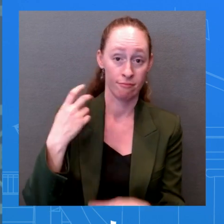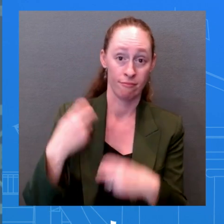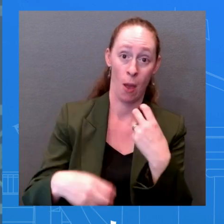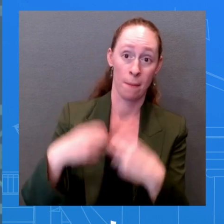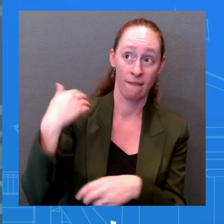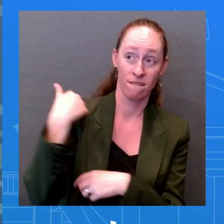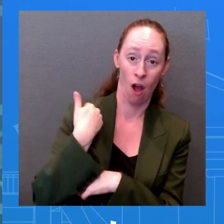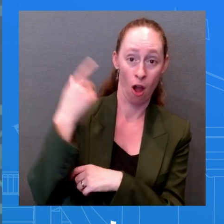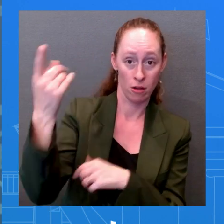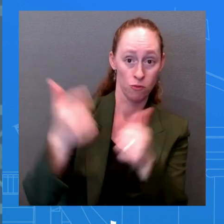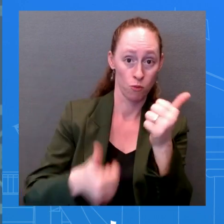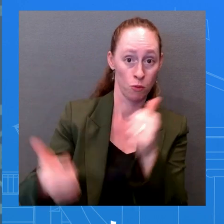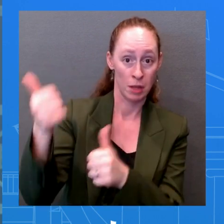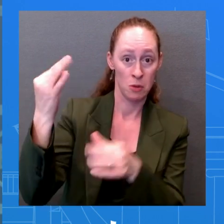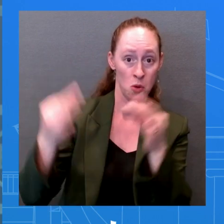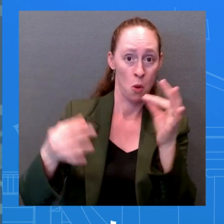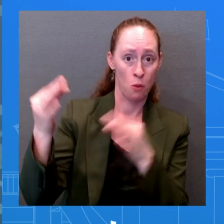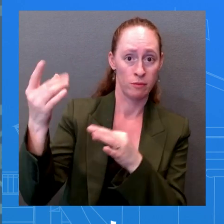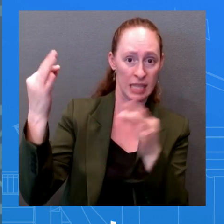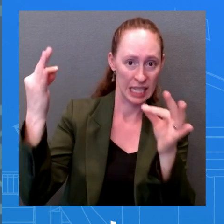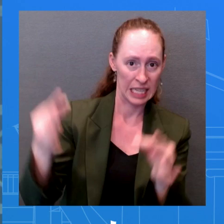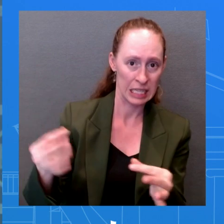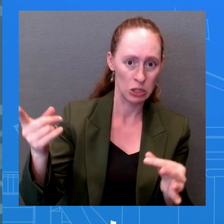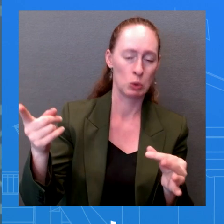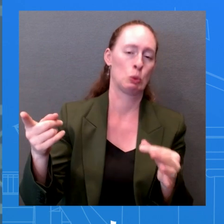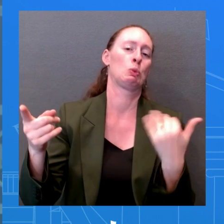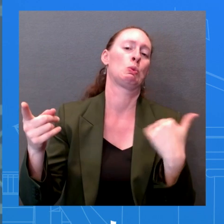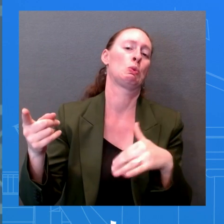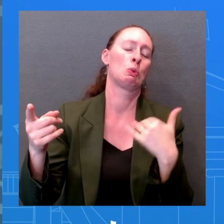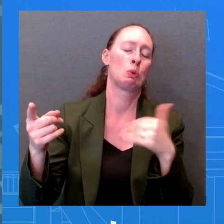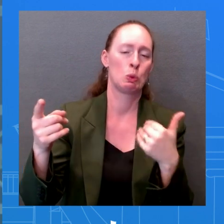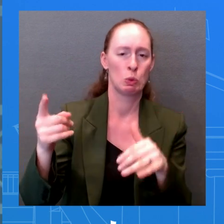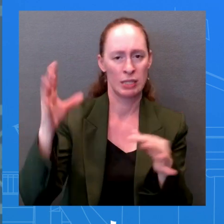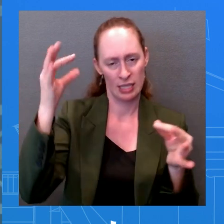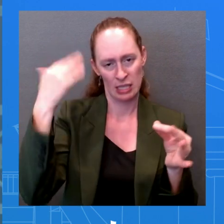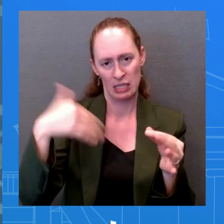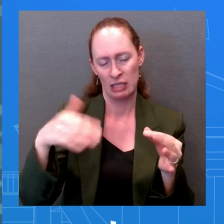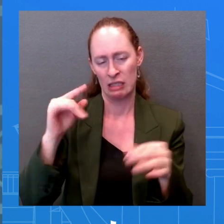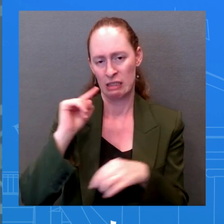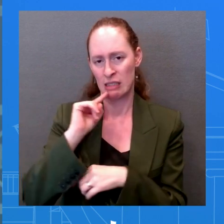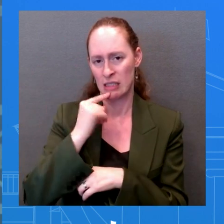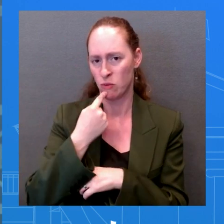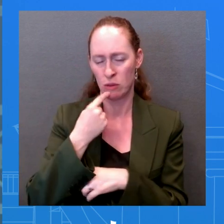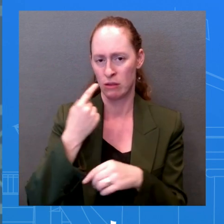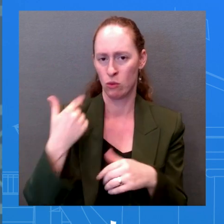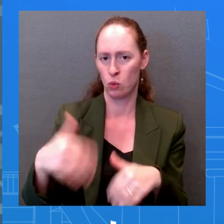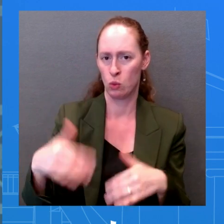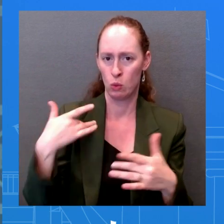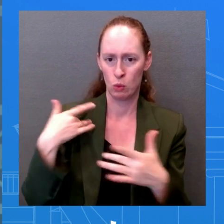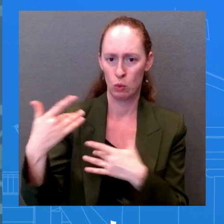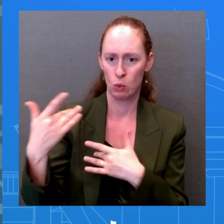So -- so, you know, as far as the mechanics of this and how we move -- this moves forward in the Senate,